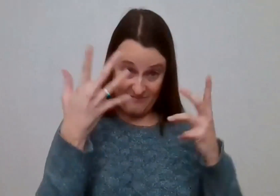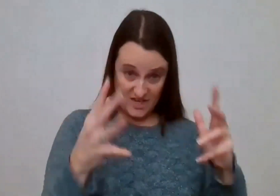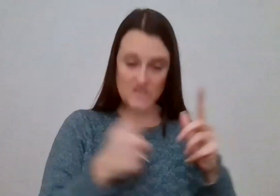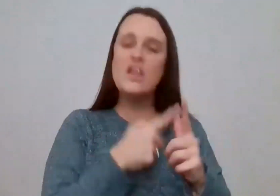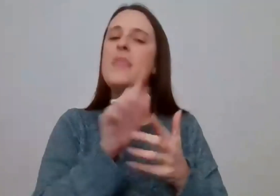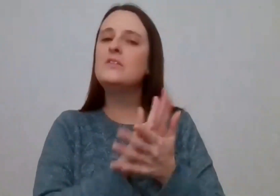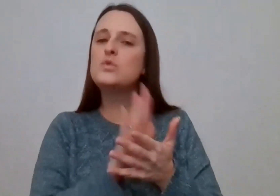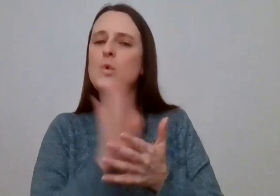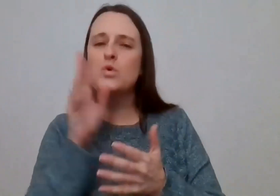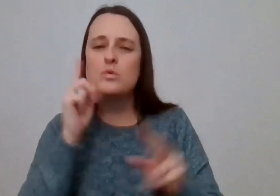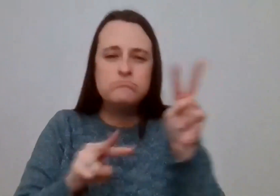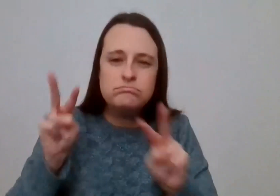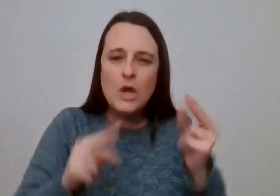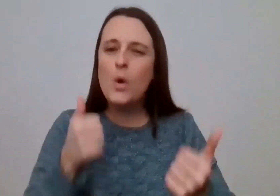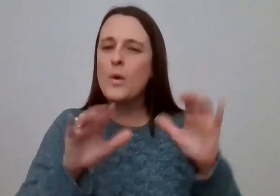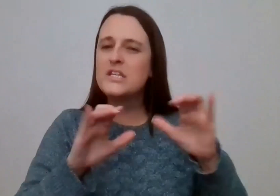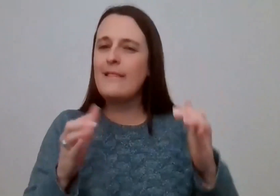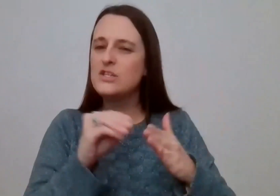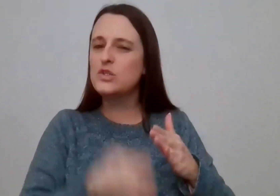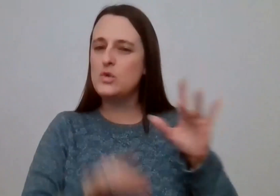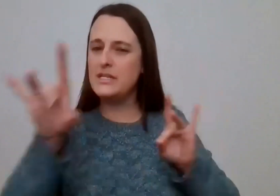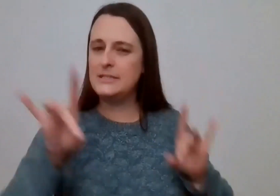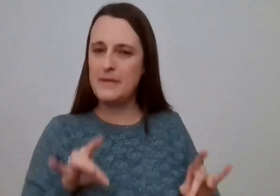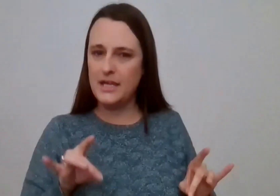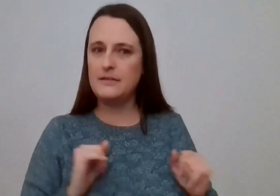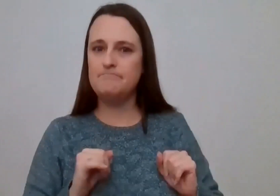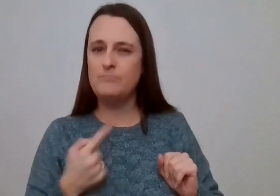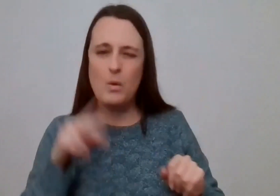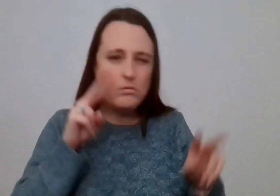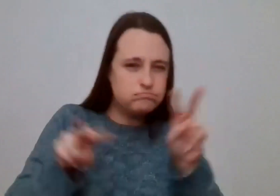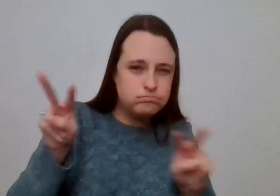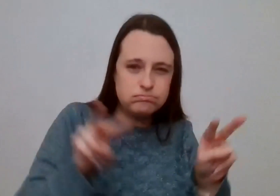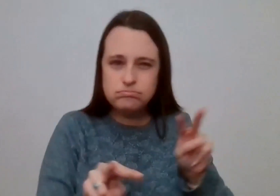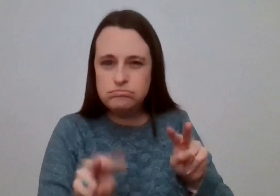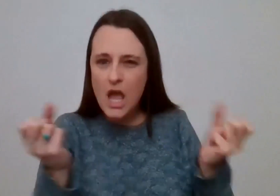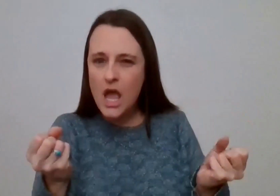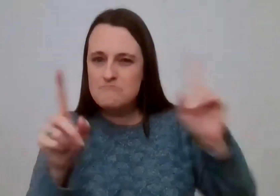submitted by students and we will look at you know the numbers of courses uh i'm sorry the